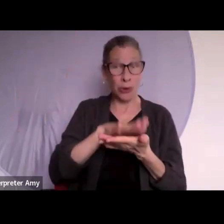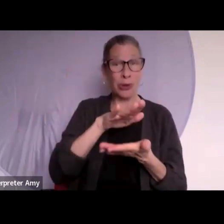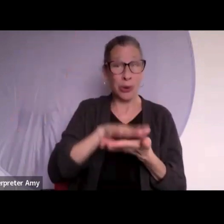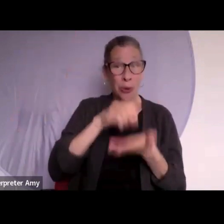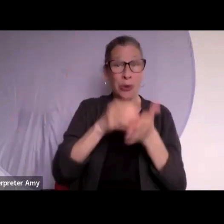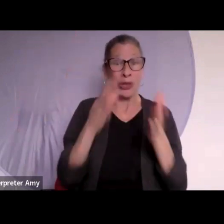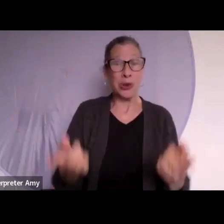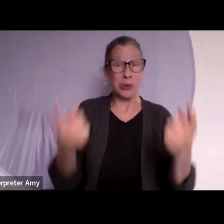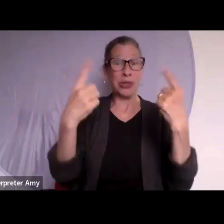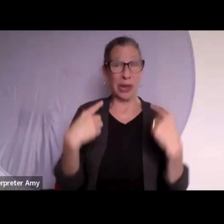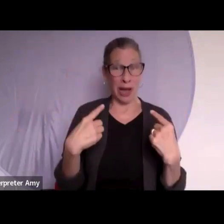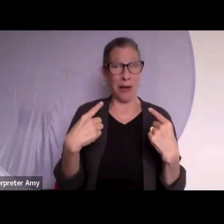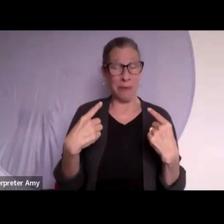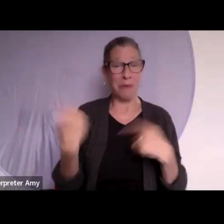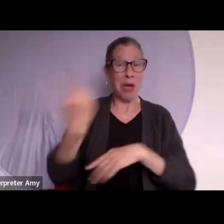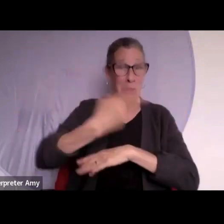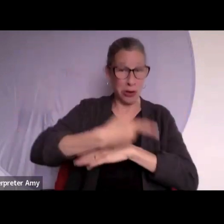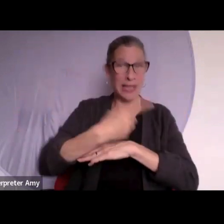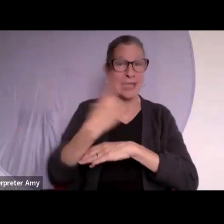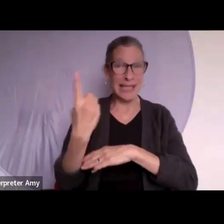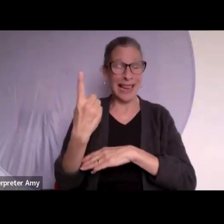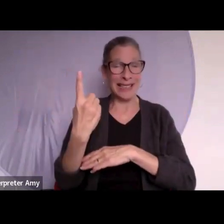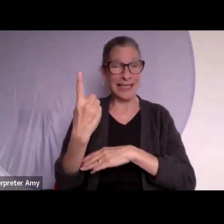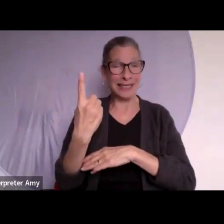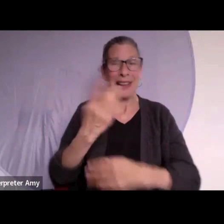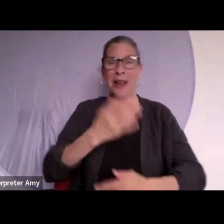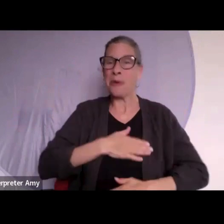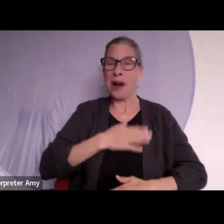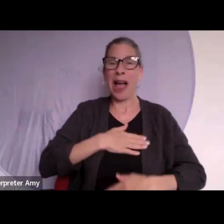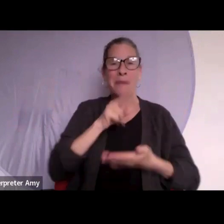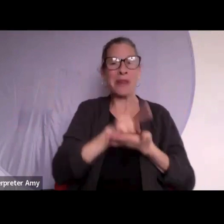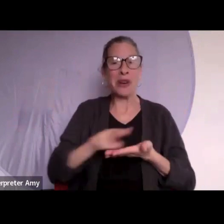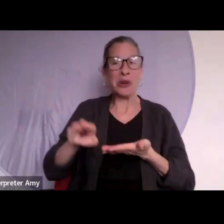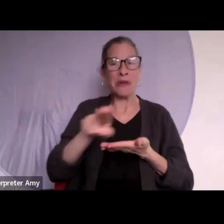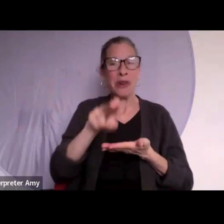always happy to do that for universities as well. Check out